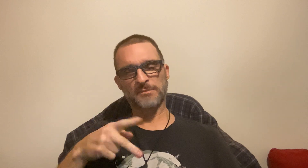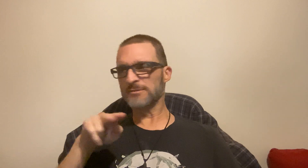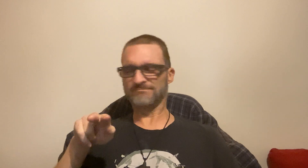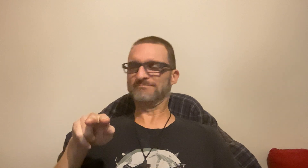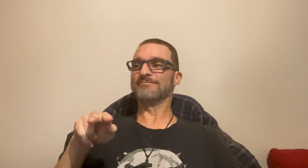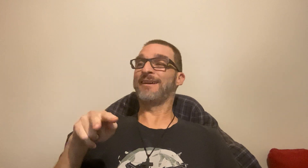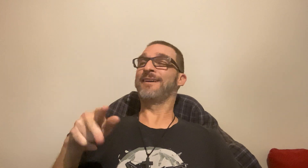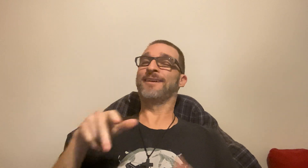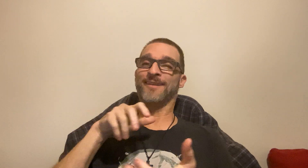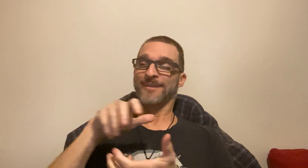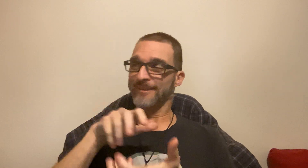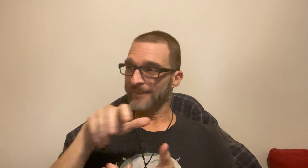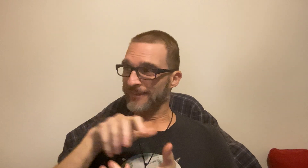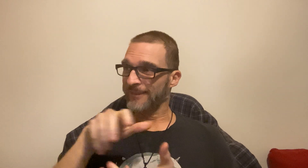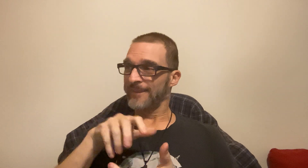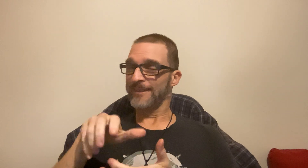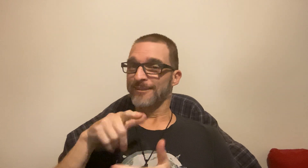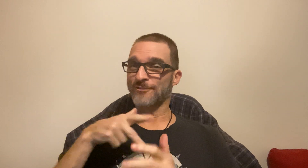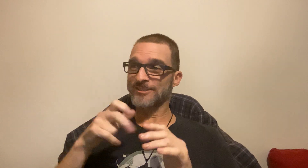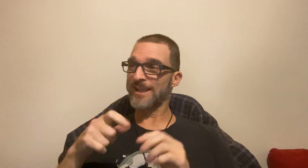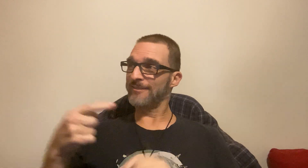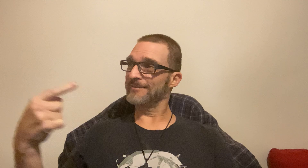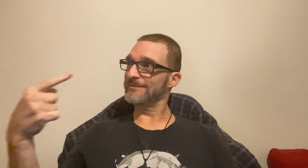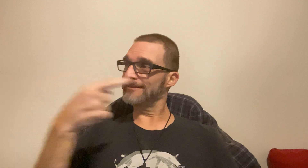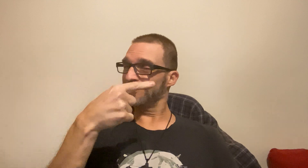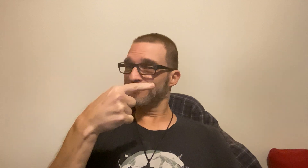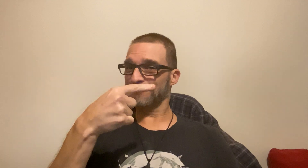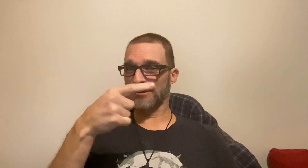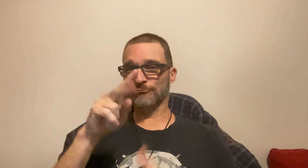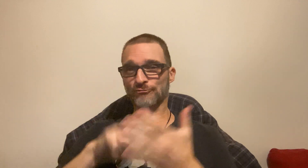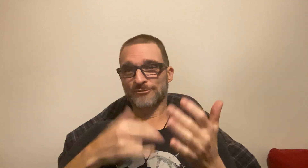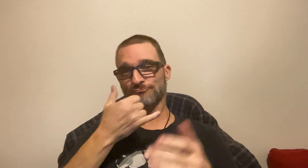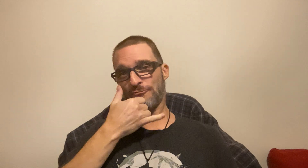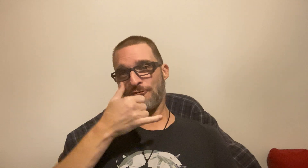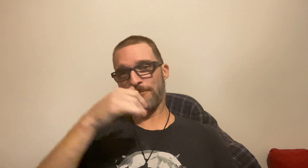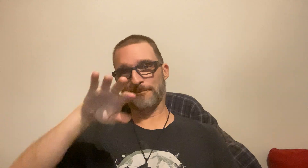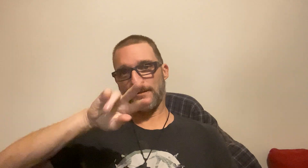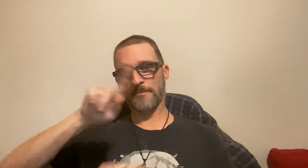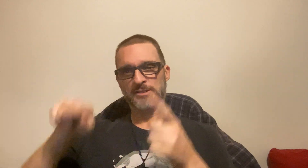I told her it's for fun! Let people take a double take and laugh trying to follow directions for the garage sale and reading it wrong